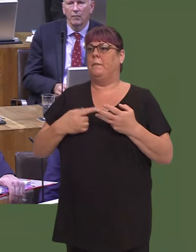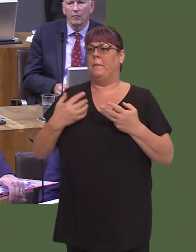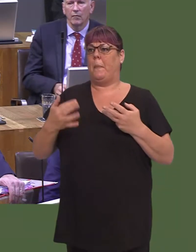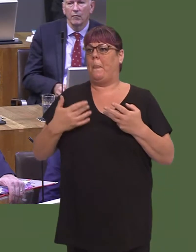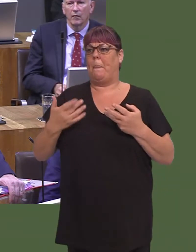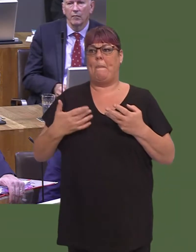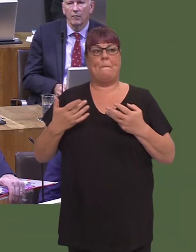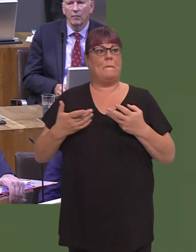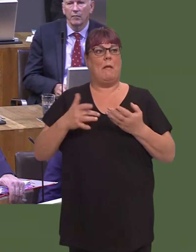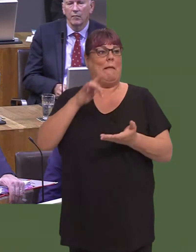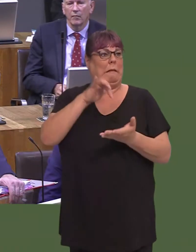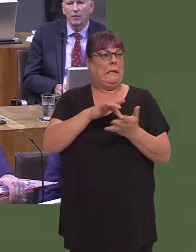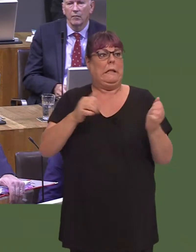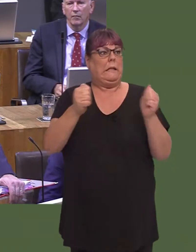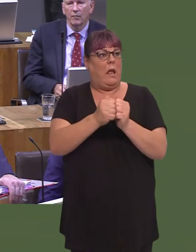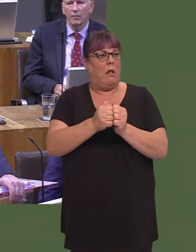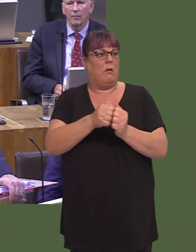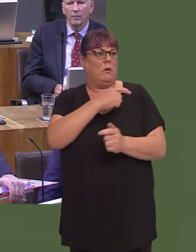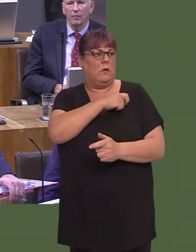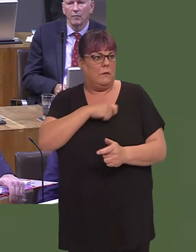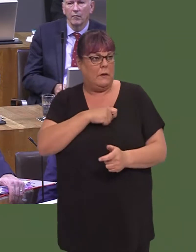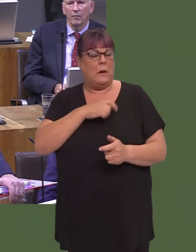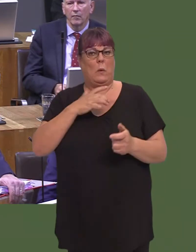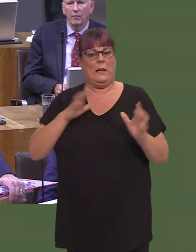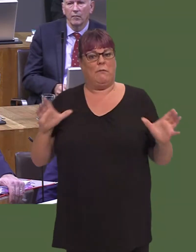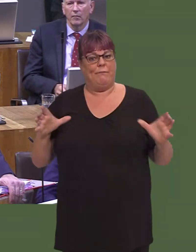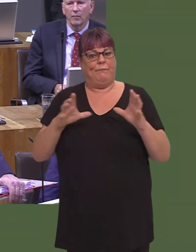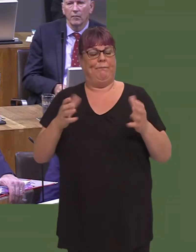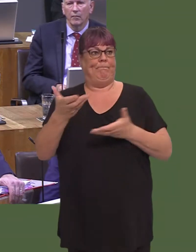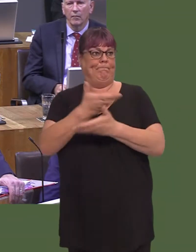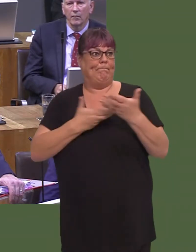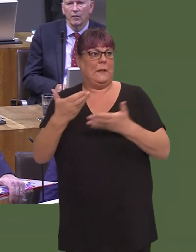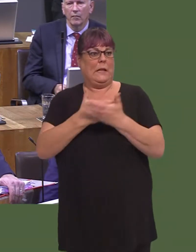(Wales) Act 2018? Will you also welcome Welsh Government investment in social housing in